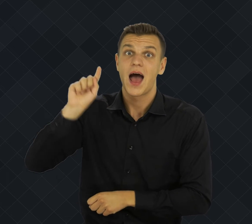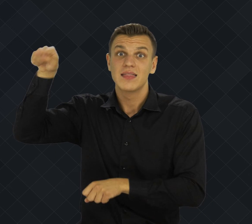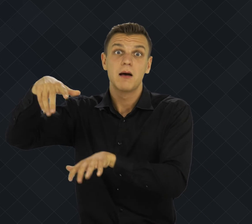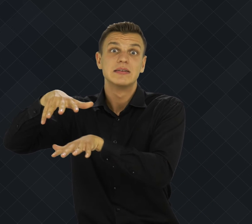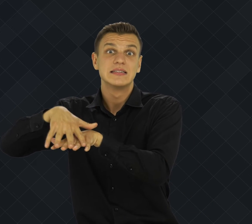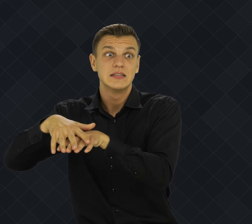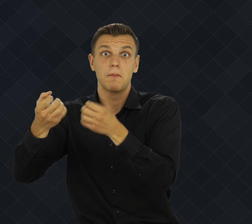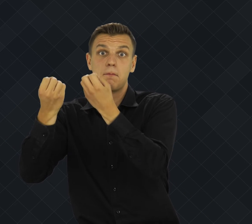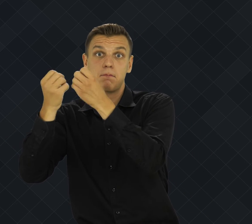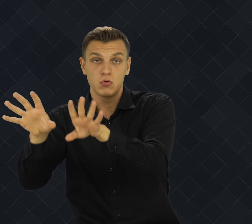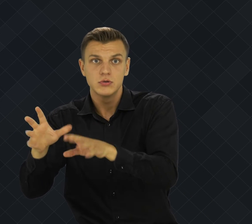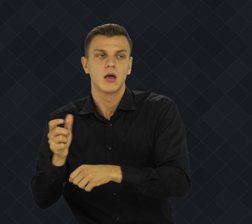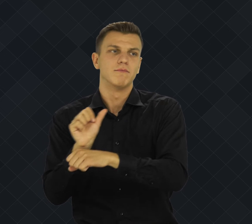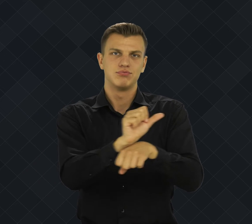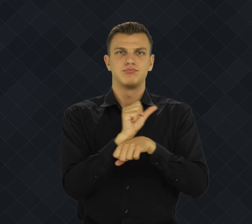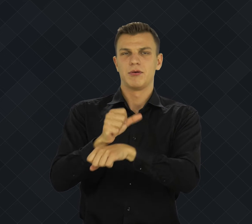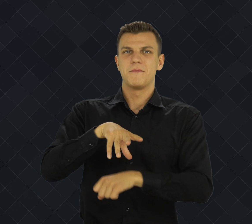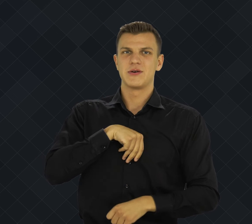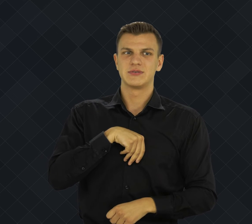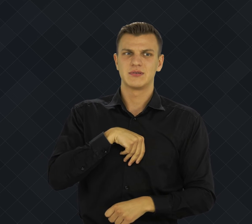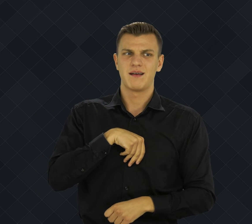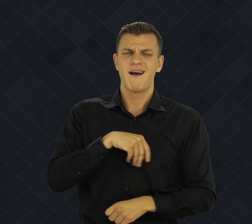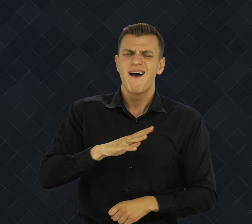Unfortunately, no one is able to able to answer the question: